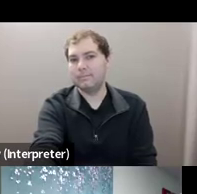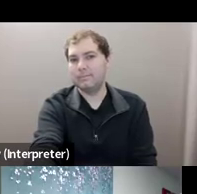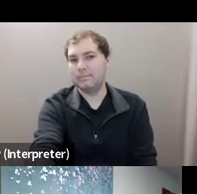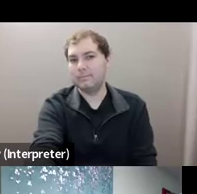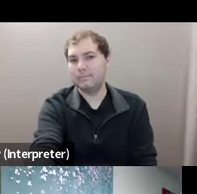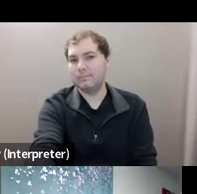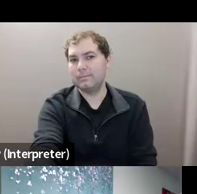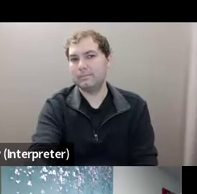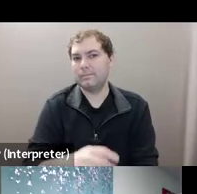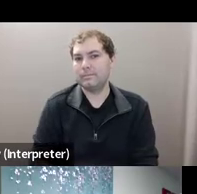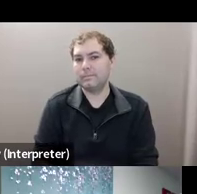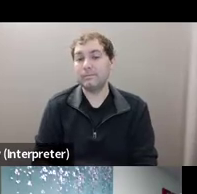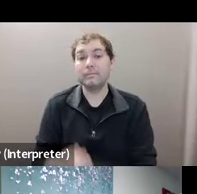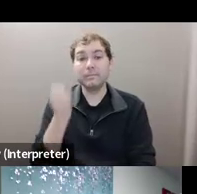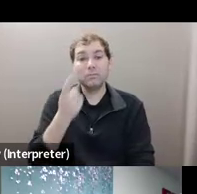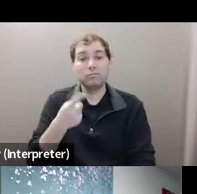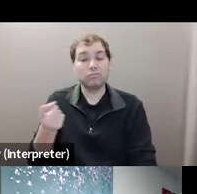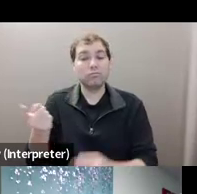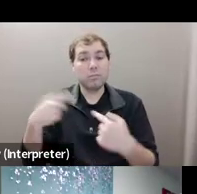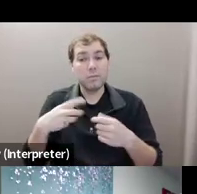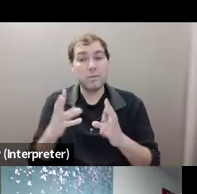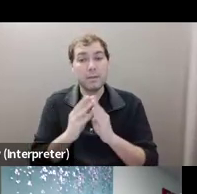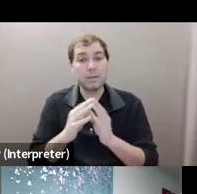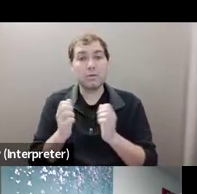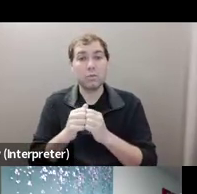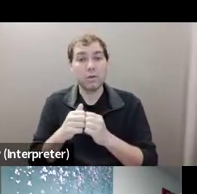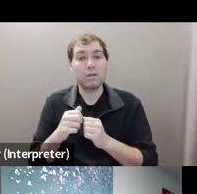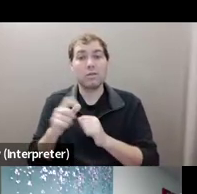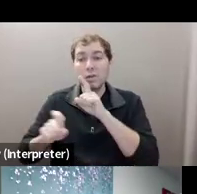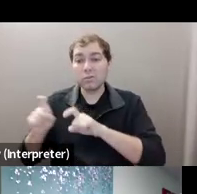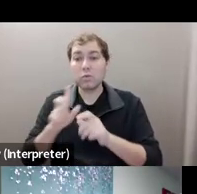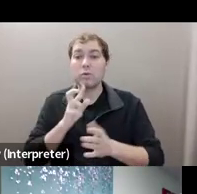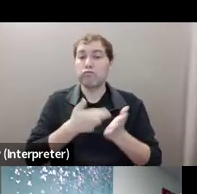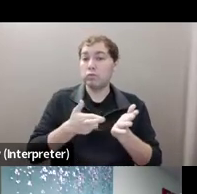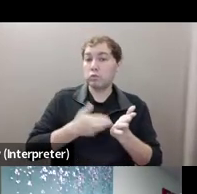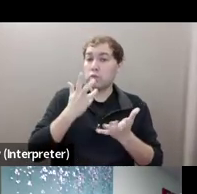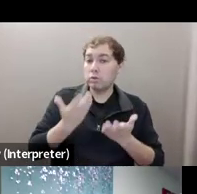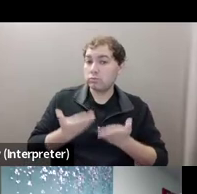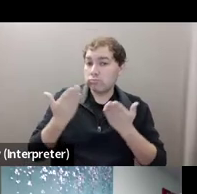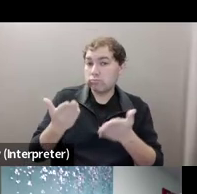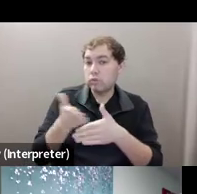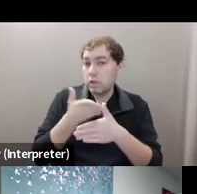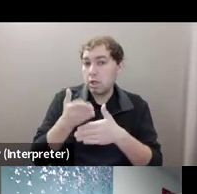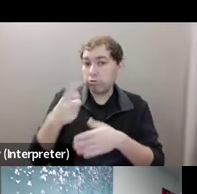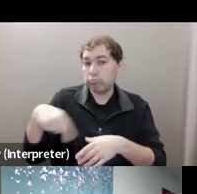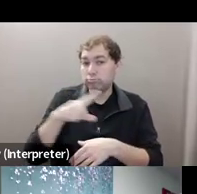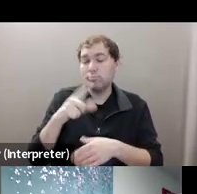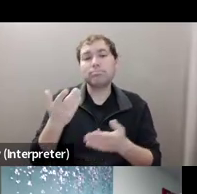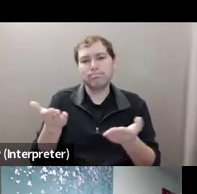Rebecca - APRIL: If you came to this meeting with questions or resources that might be, we're sharing to other people. We would be glad to hear those.